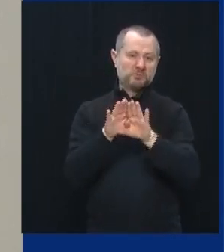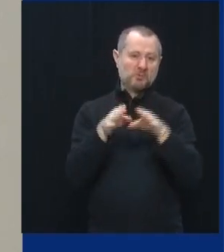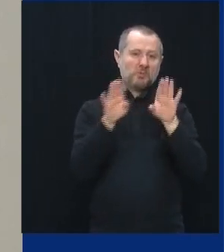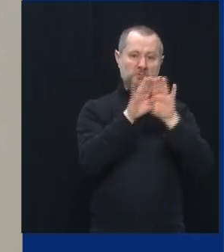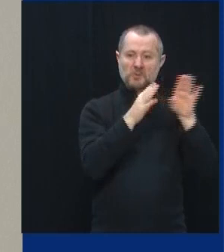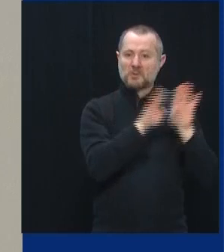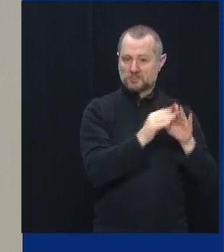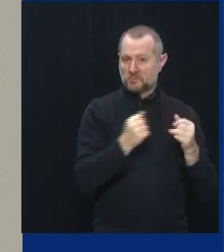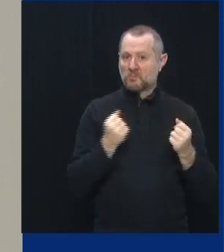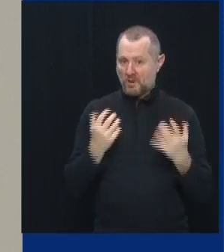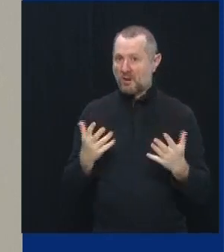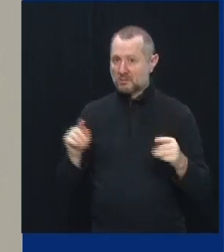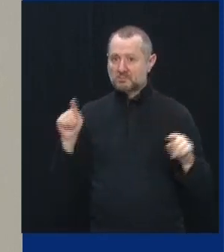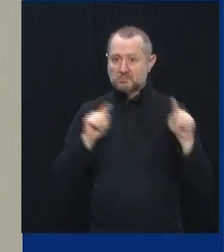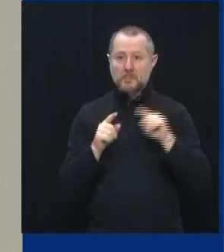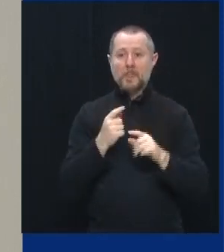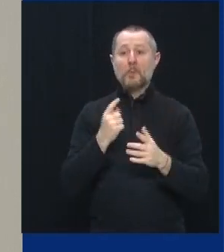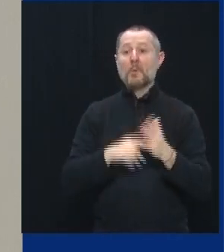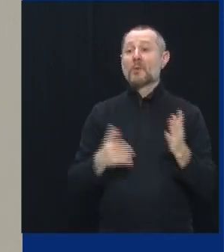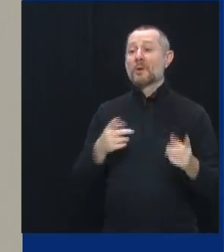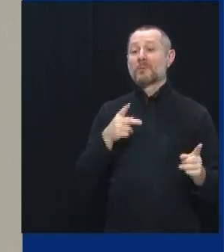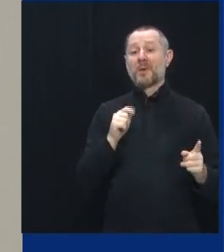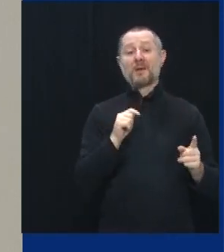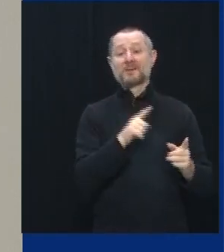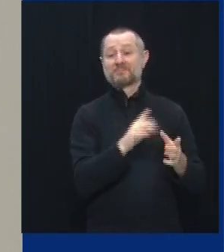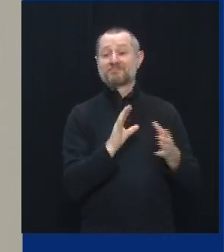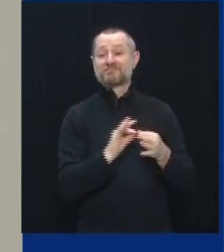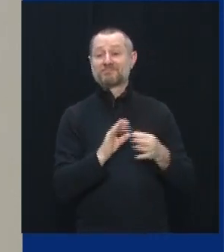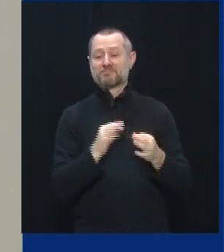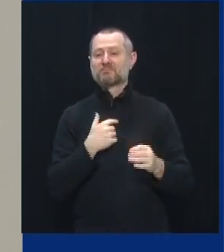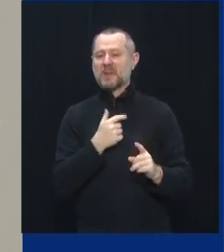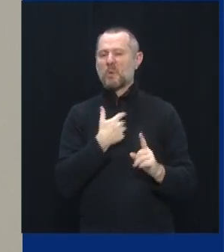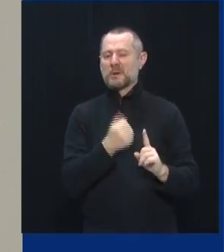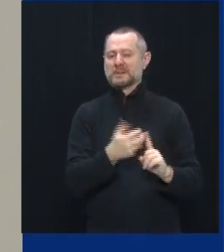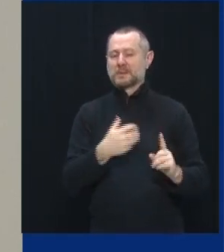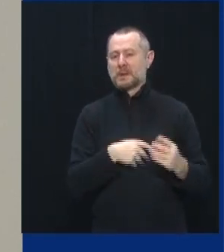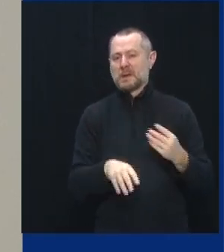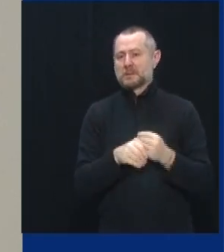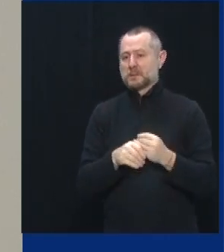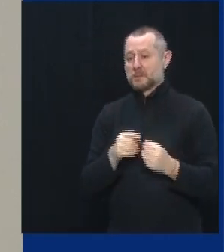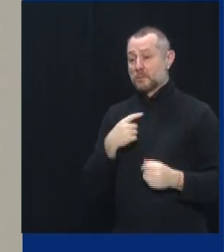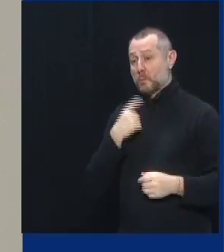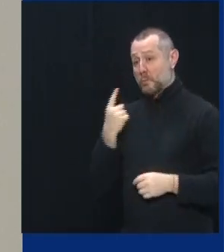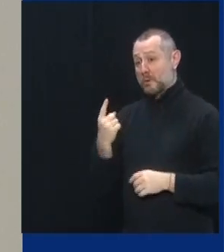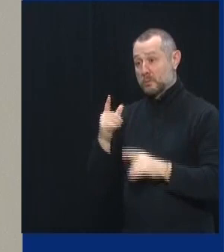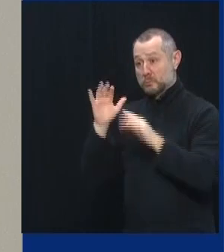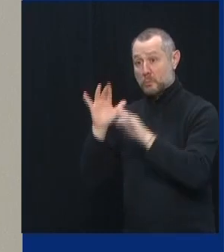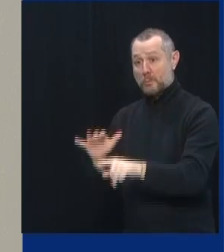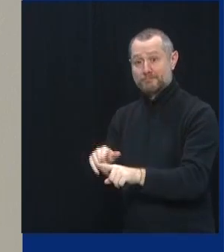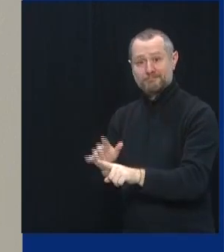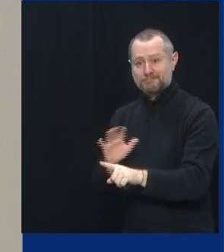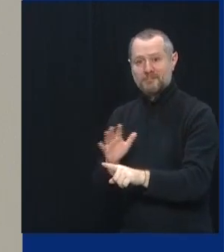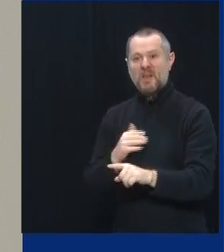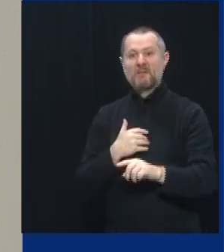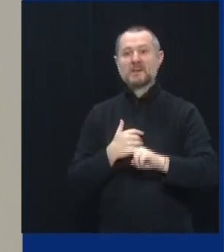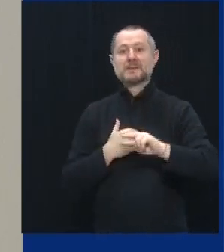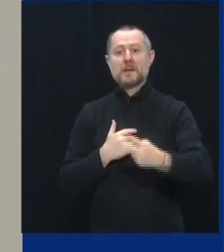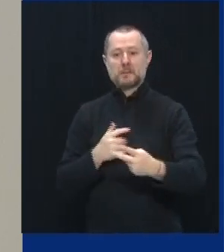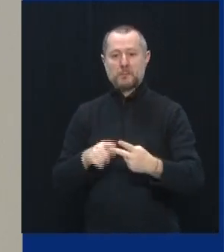THERE ARE A NUMBER OF FACILITIES THAT ARE STILL CLOSED AT THIS POINT. JUST FOLLOWING UP ON WHAT PAT